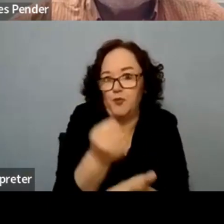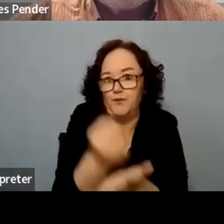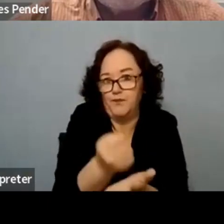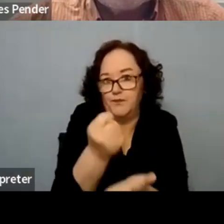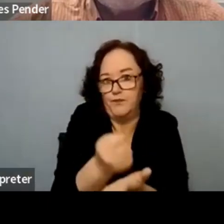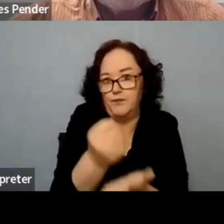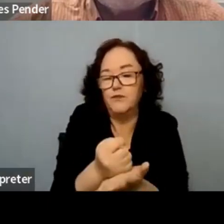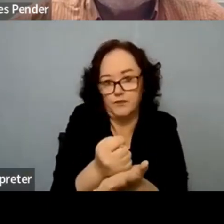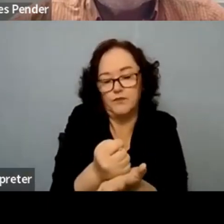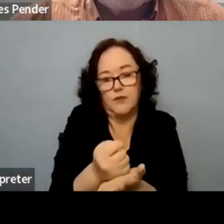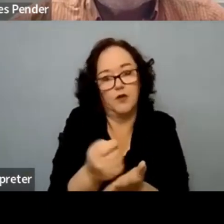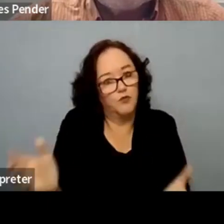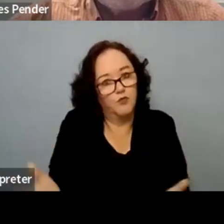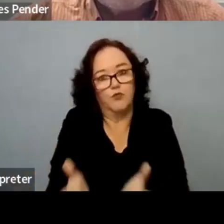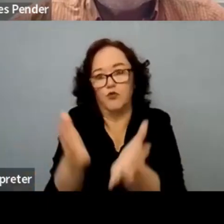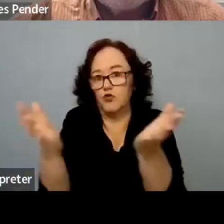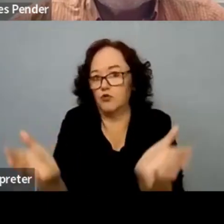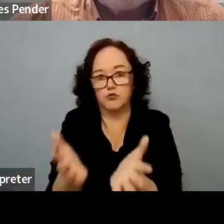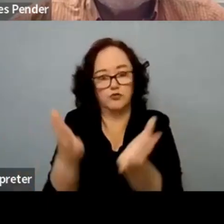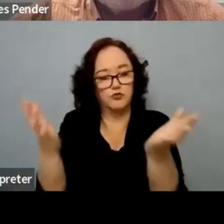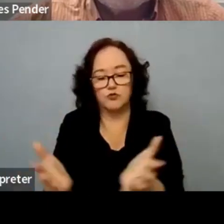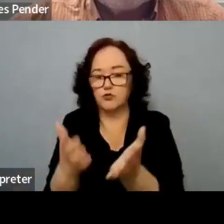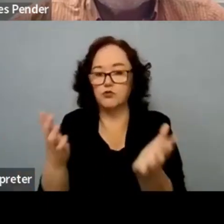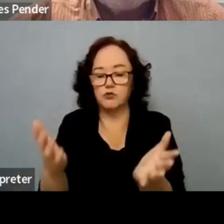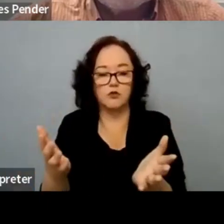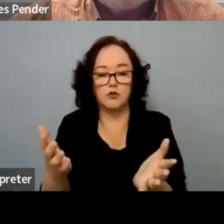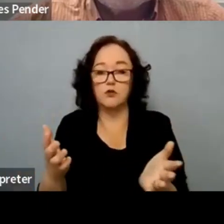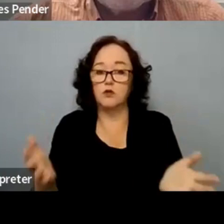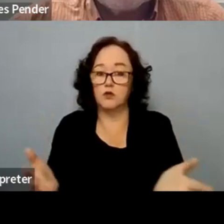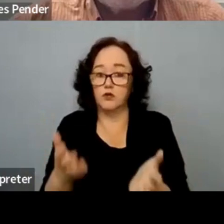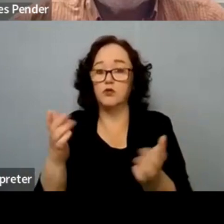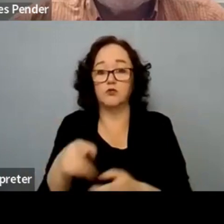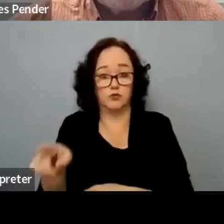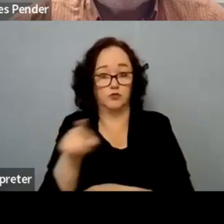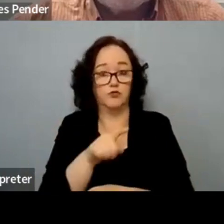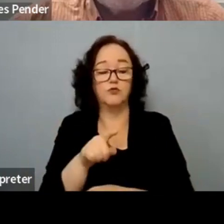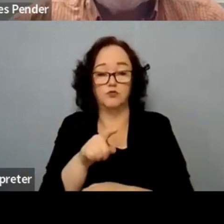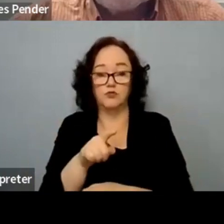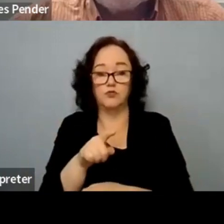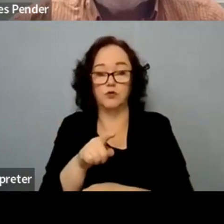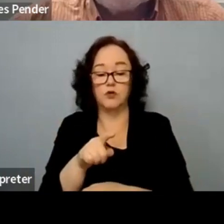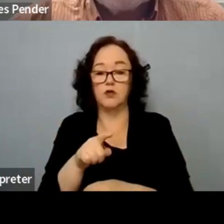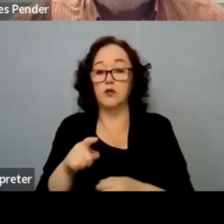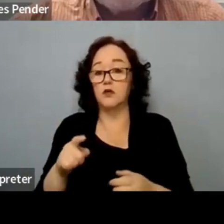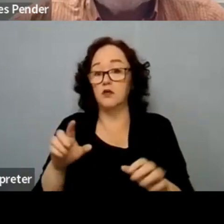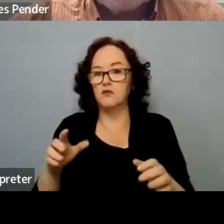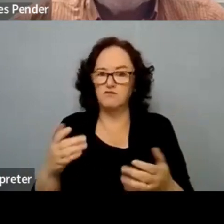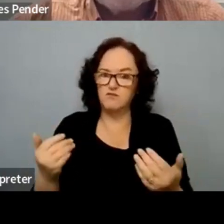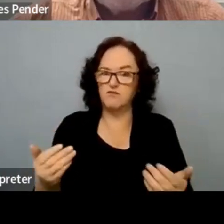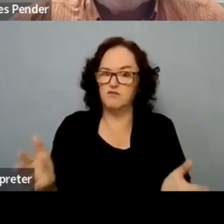encourage. The reason we would encourage you to do this is to get better outcomes in the work